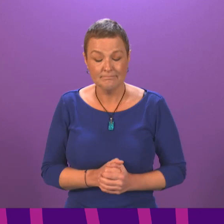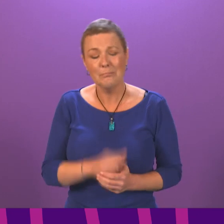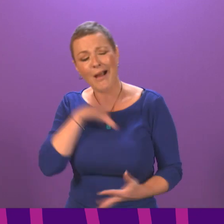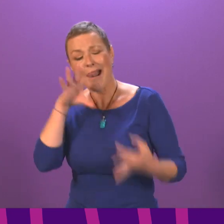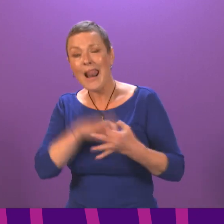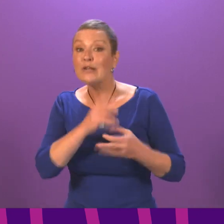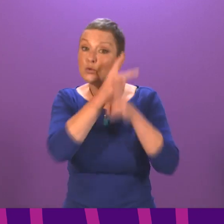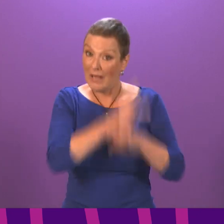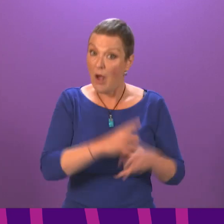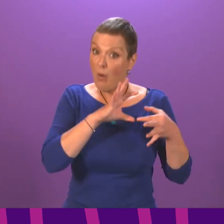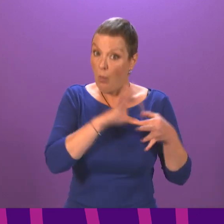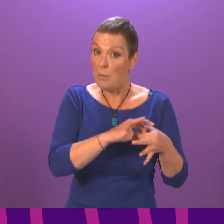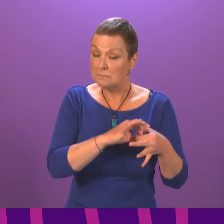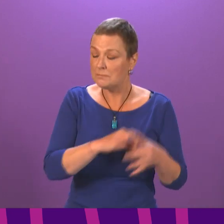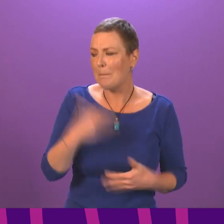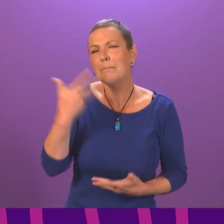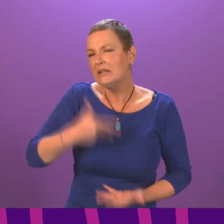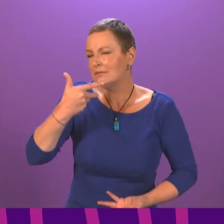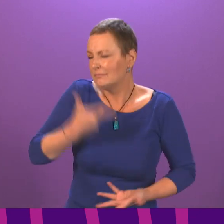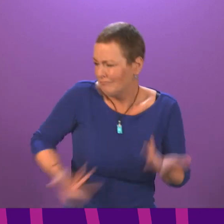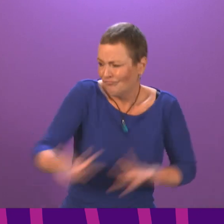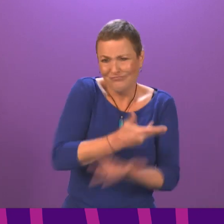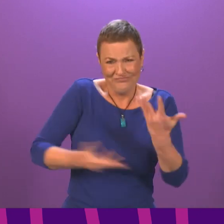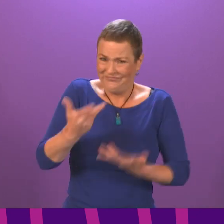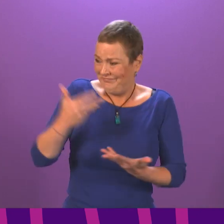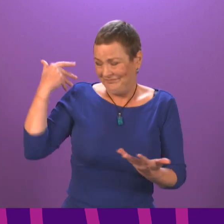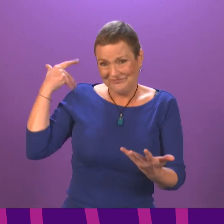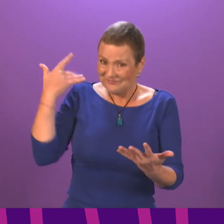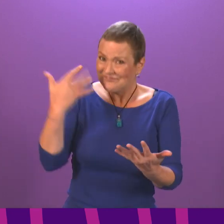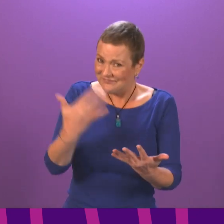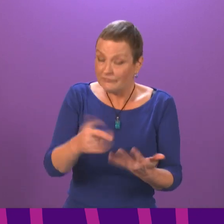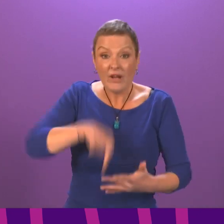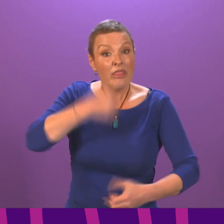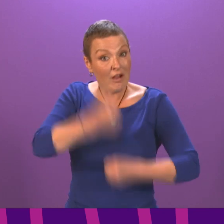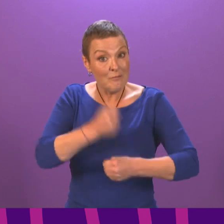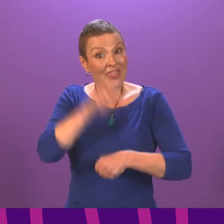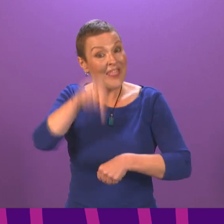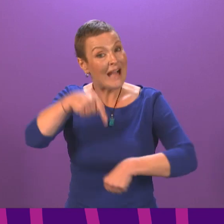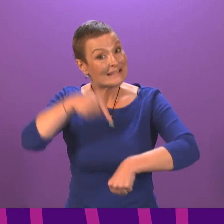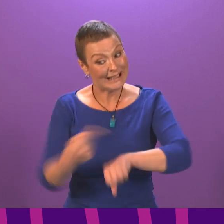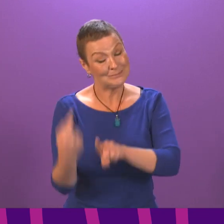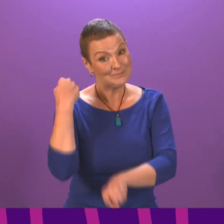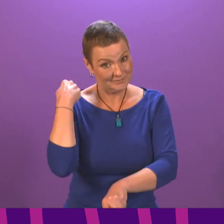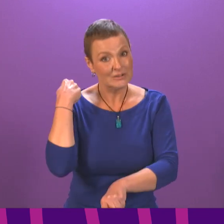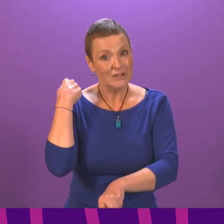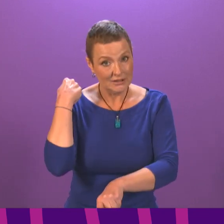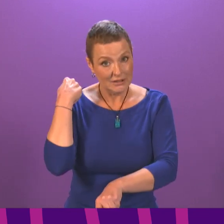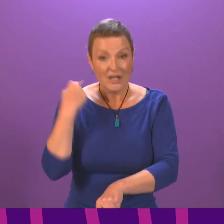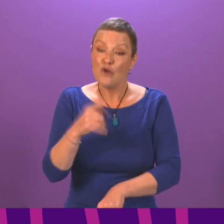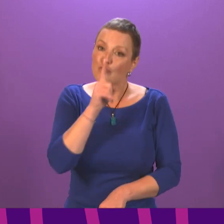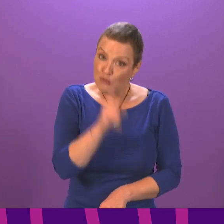As we have discussed many times, the Government acted in a way that was intended to protect